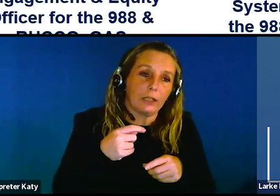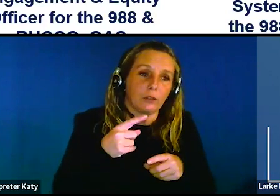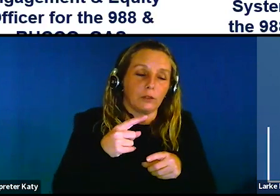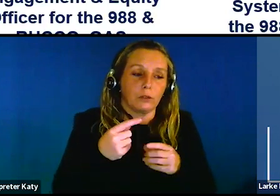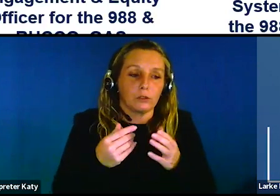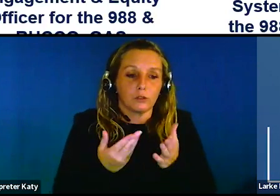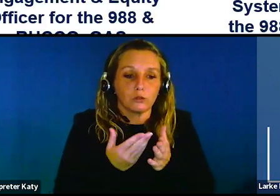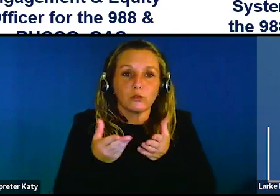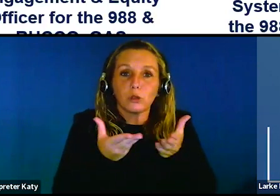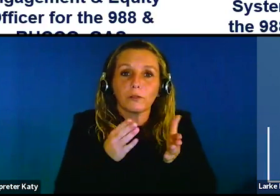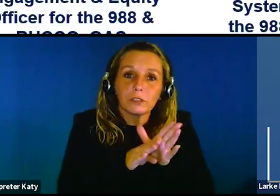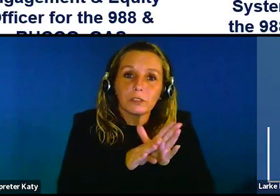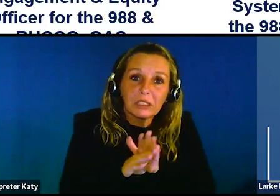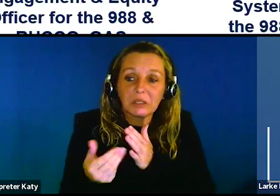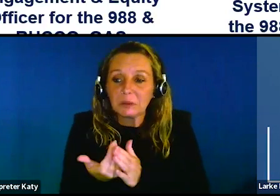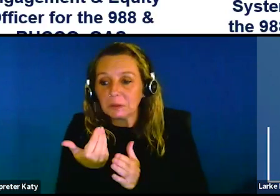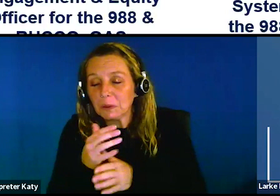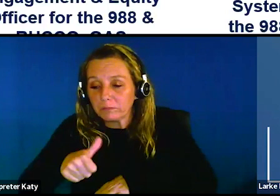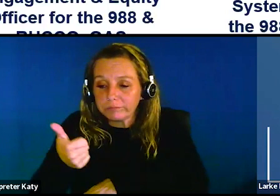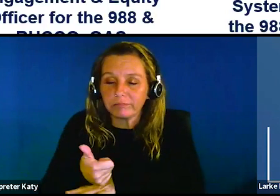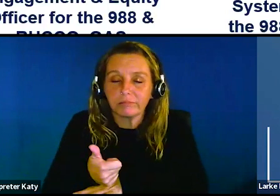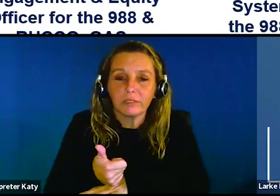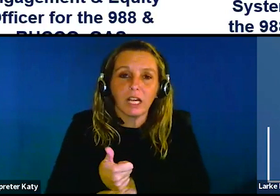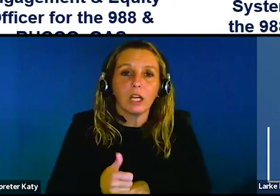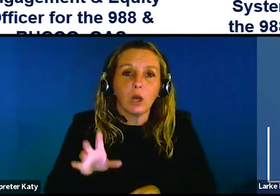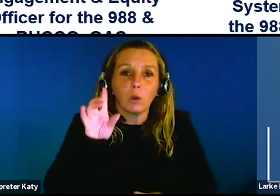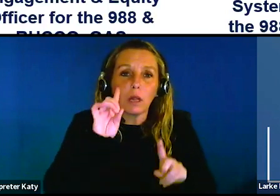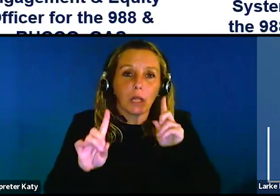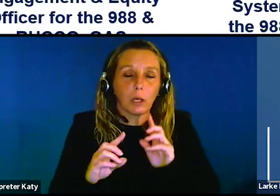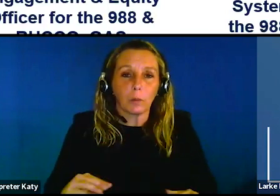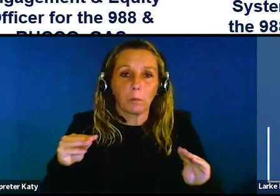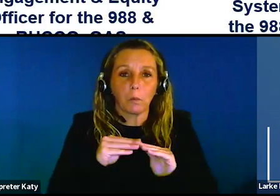So I think you're going to hear more about that today from some